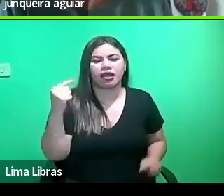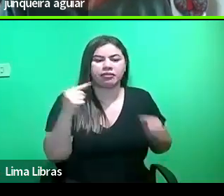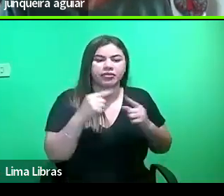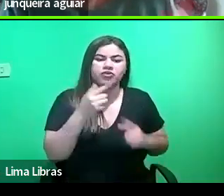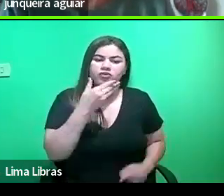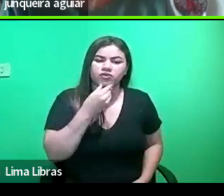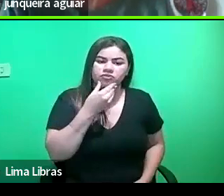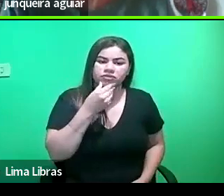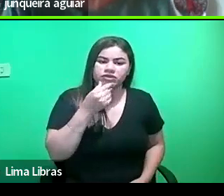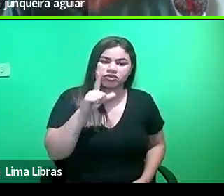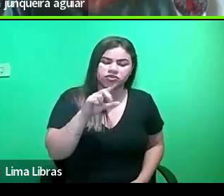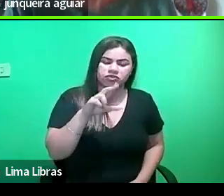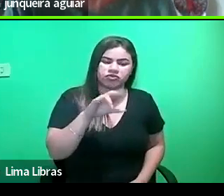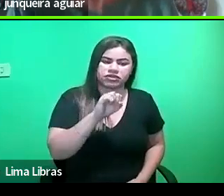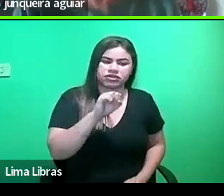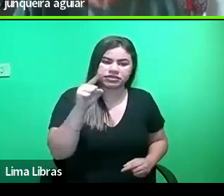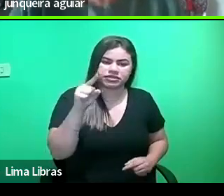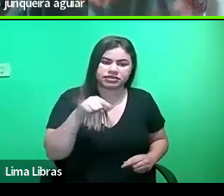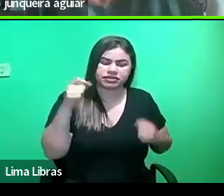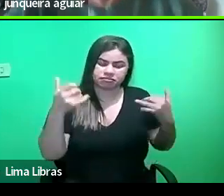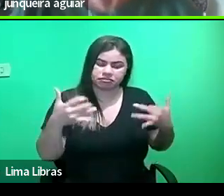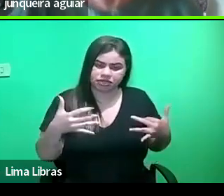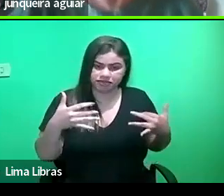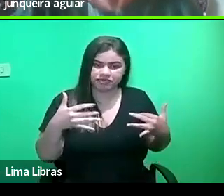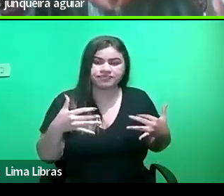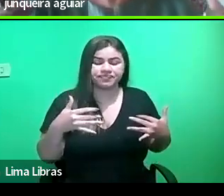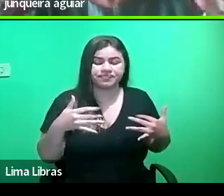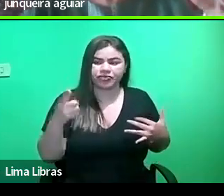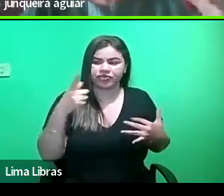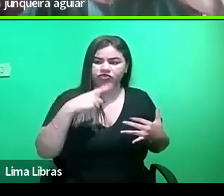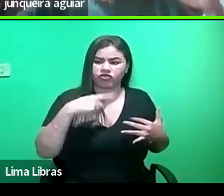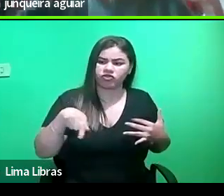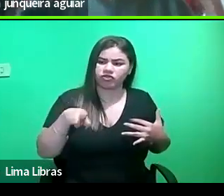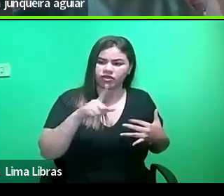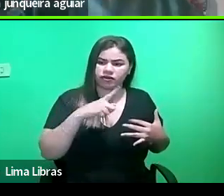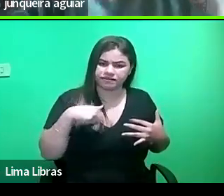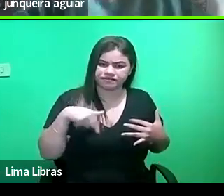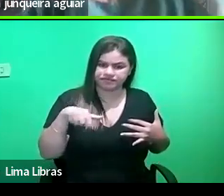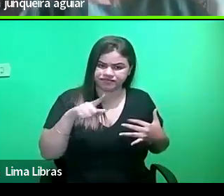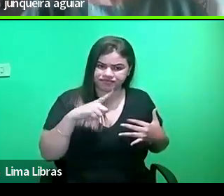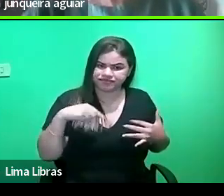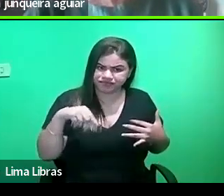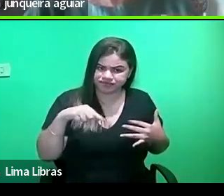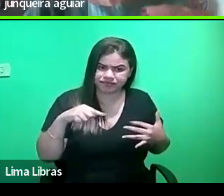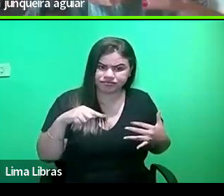sample from an idea to prove this file or to prove this file prove this file or session, who can also be who's